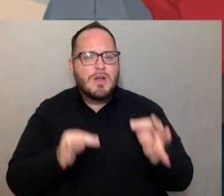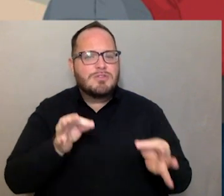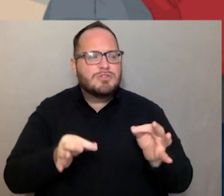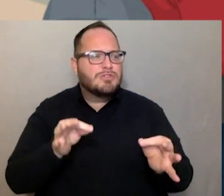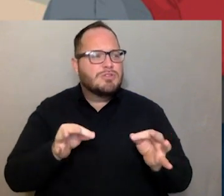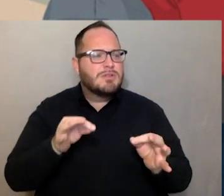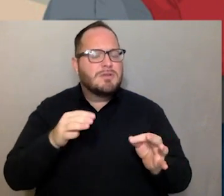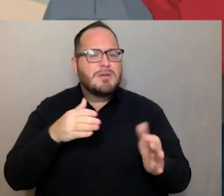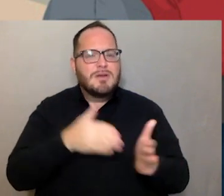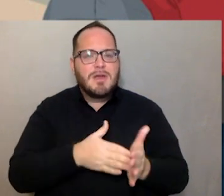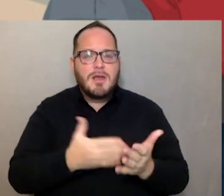WITHOUT JUDGING ON THE BASIS OF RACE OR DIFFERENCES IN CULTURE.